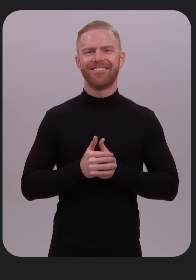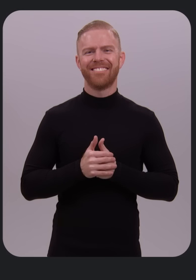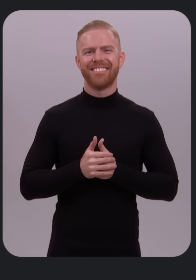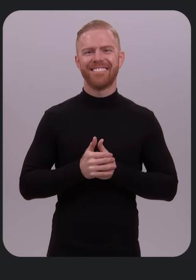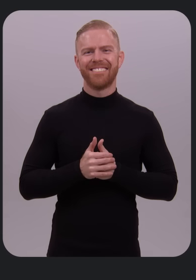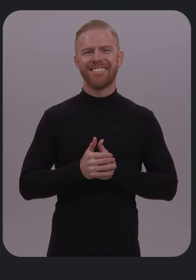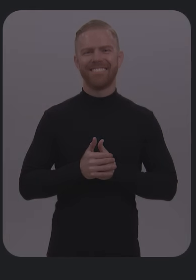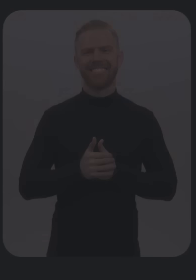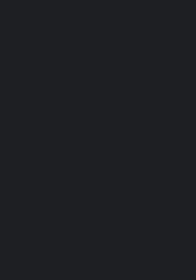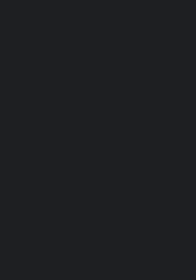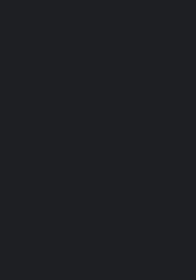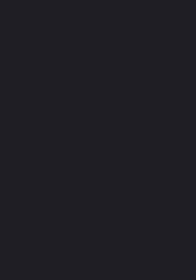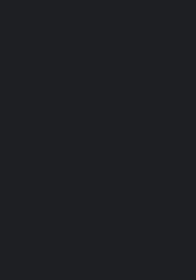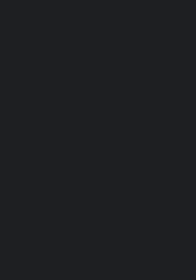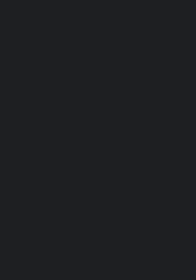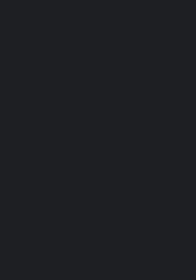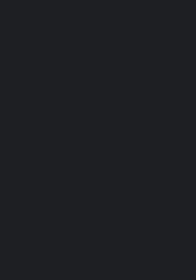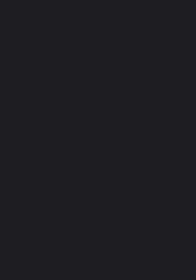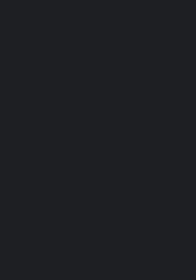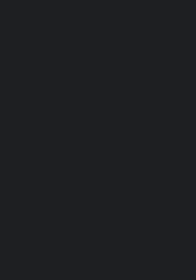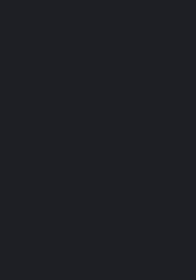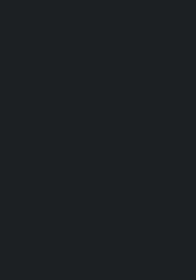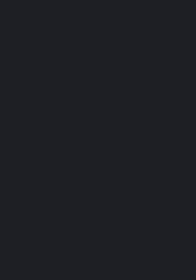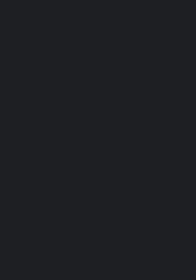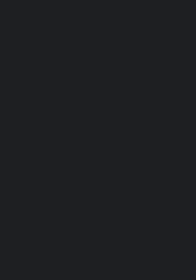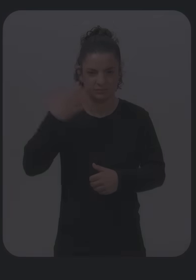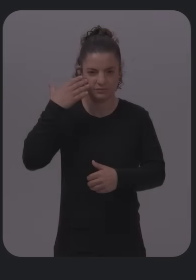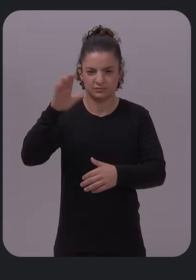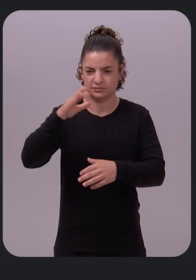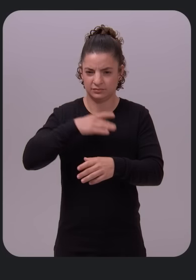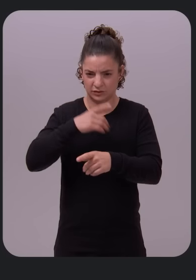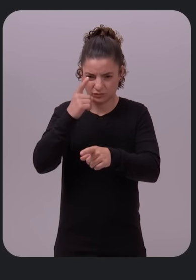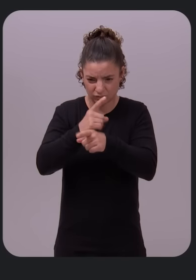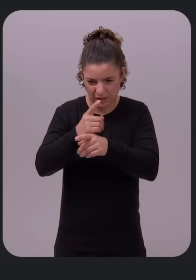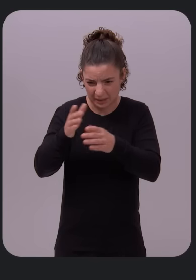I don't know if I'm on the right path, but I'm trying to find it.